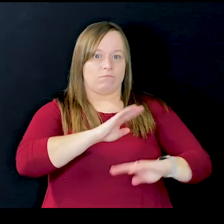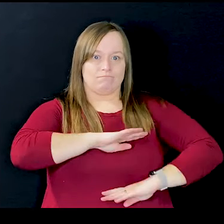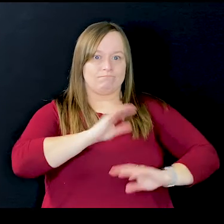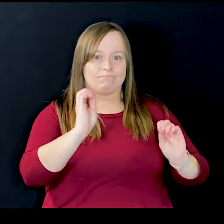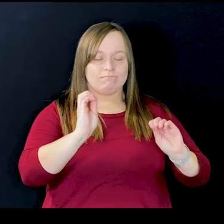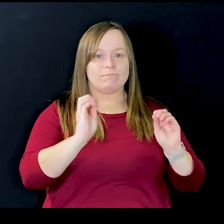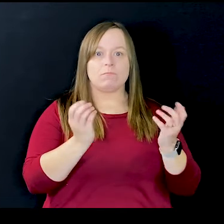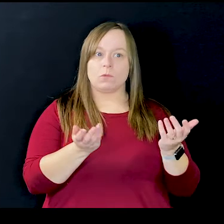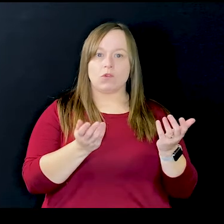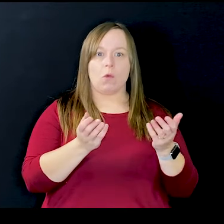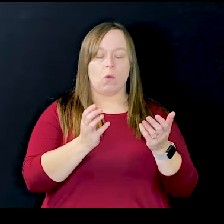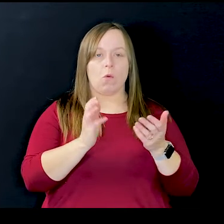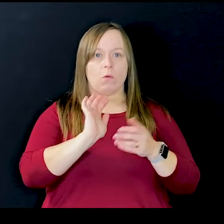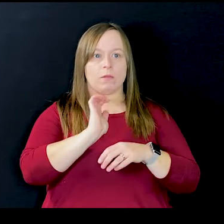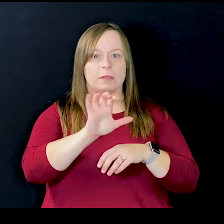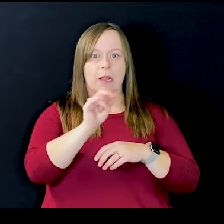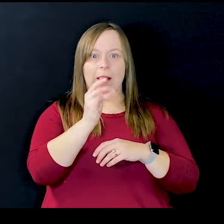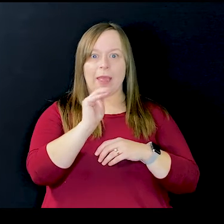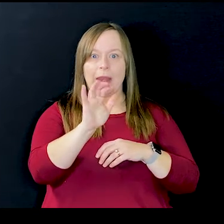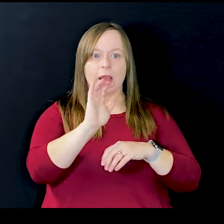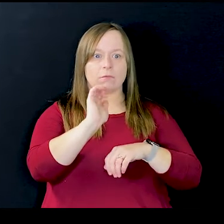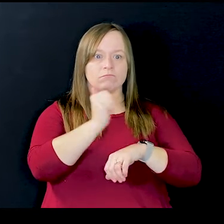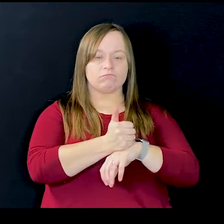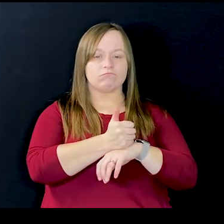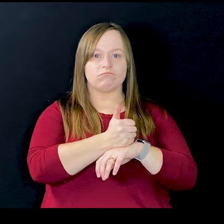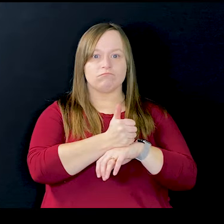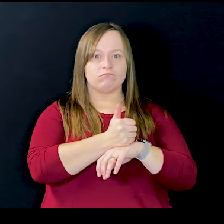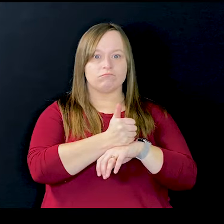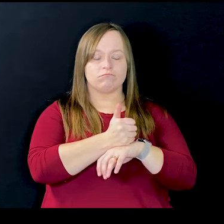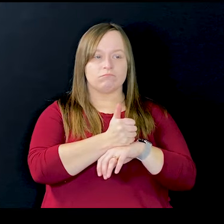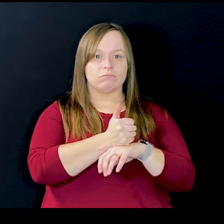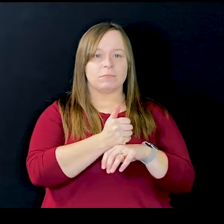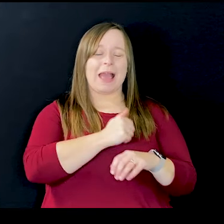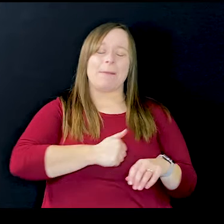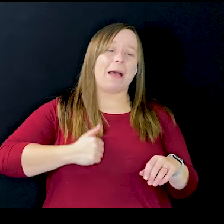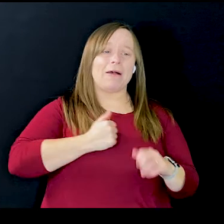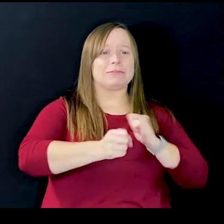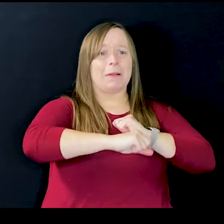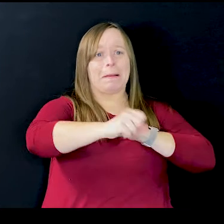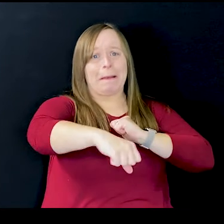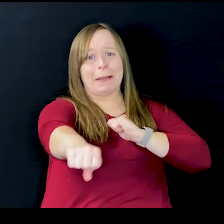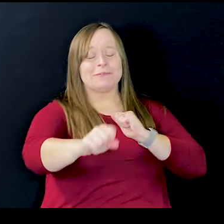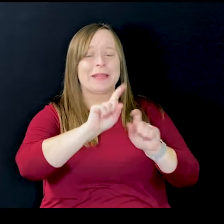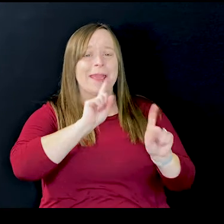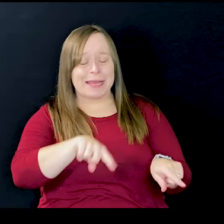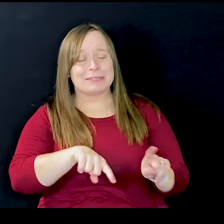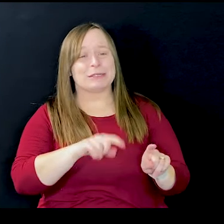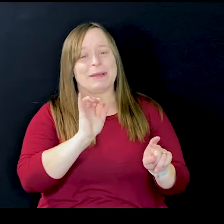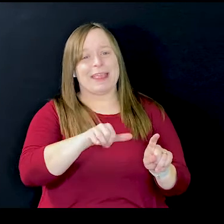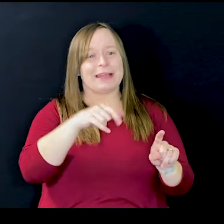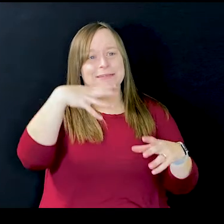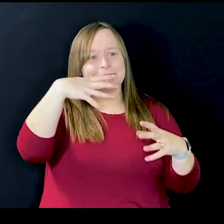met that I think this clinic really kind of fills in that gap. And I apologize for the long winded answer, but that's--